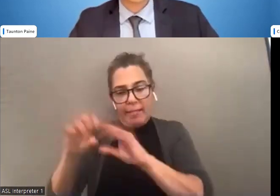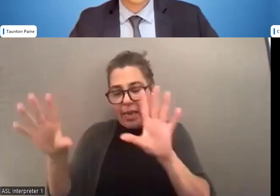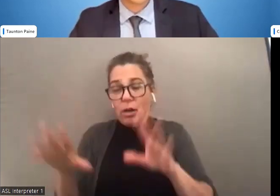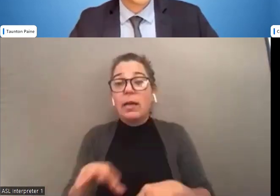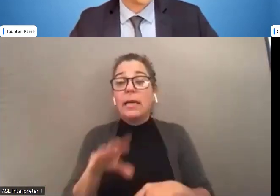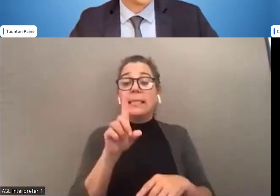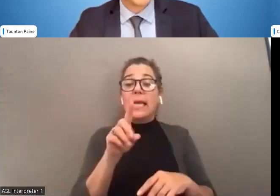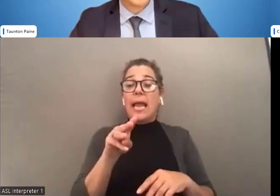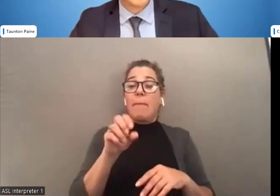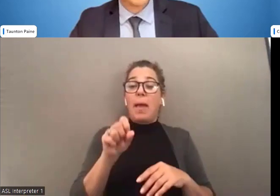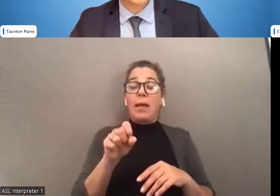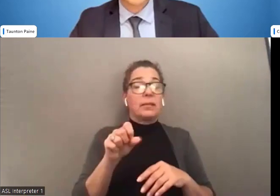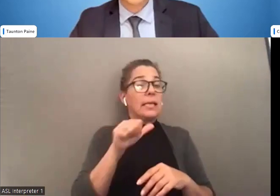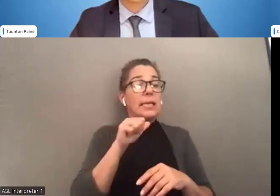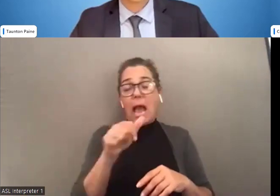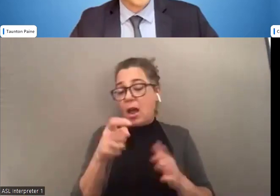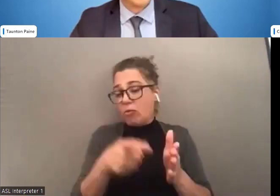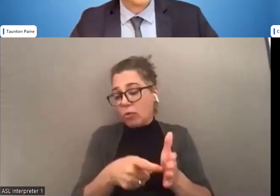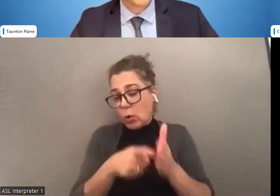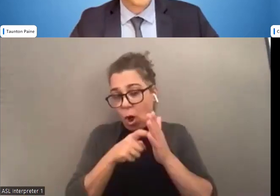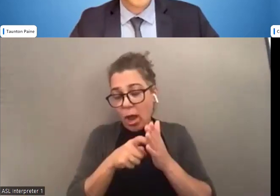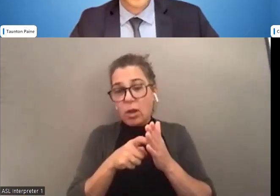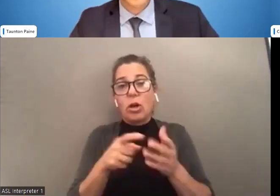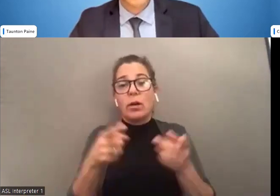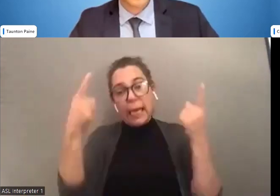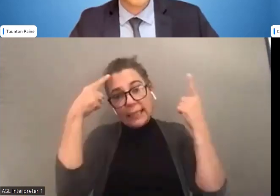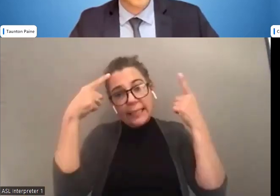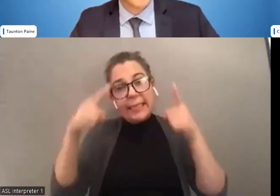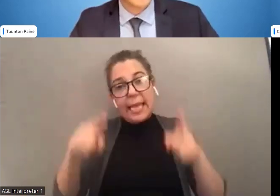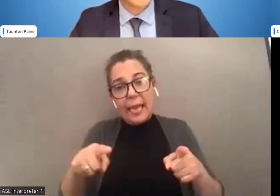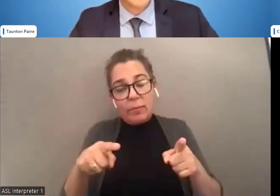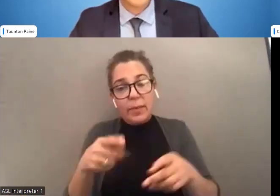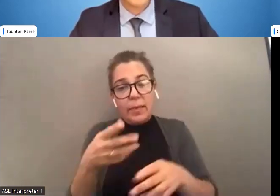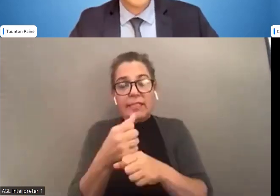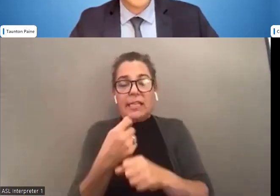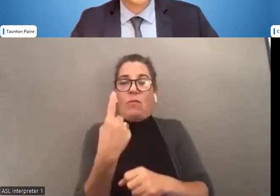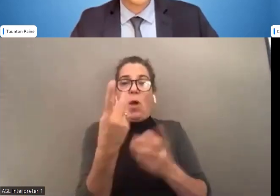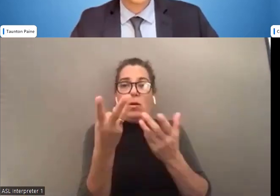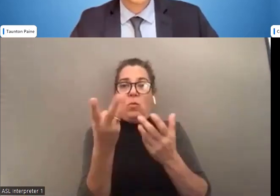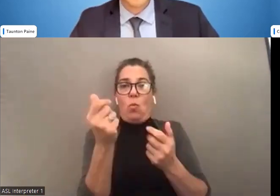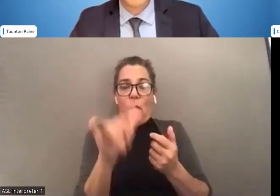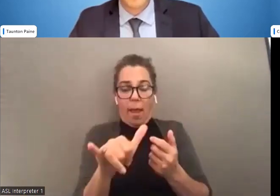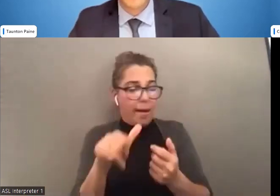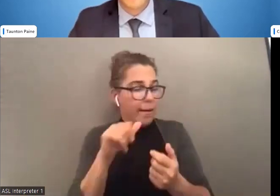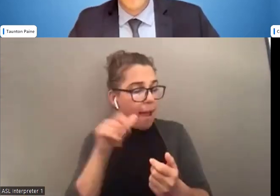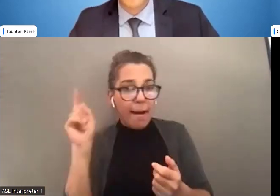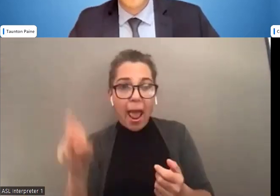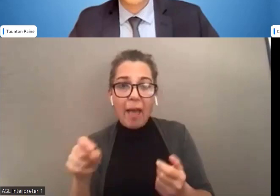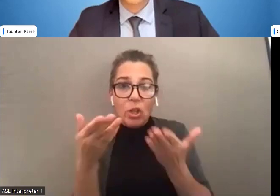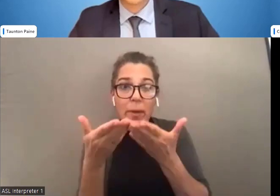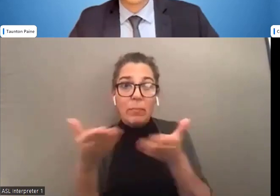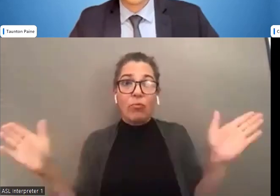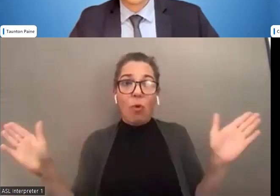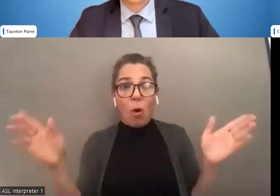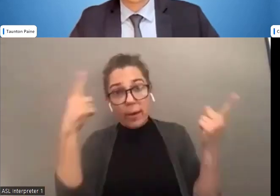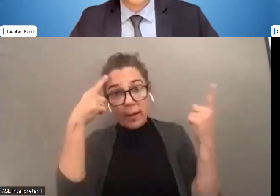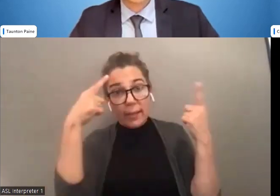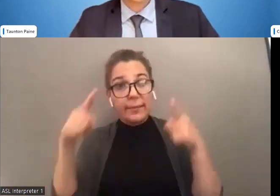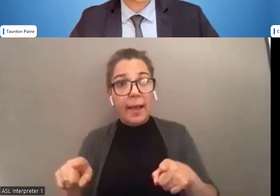that consent be obtained in any particular way, you know, such as through broad consent. And I think it's really important for us to actually acknowledge